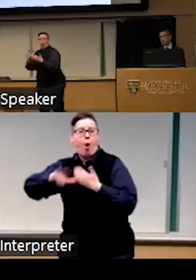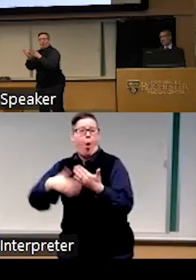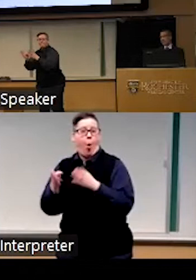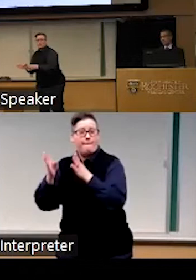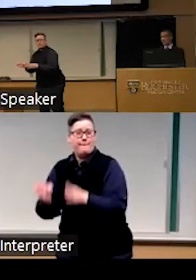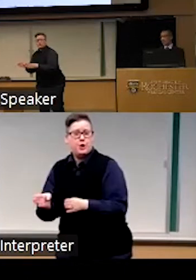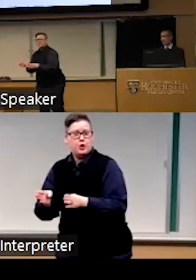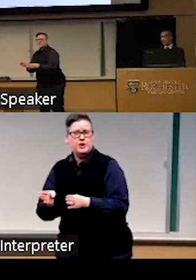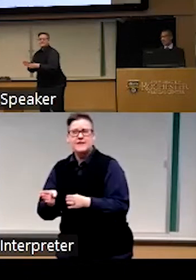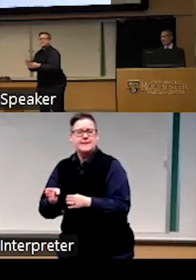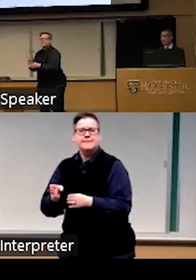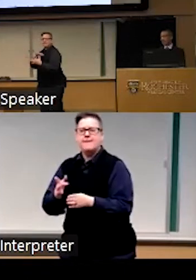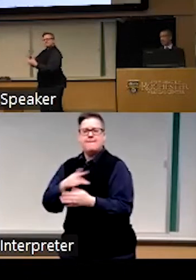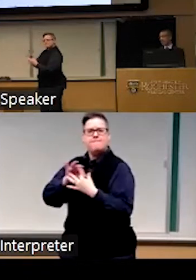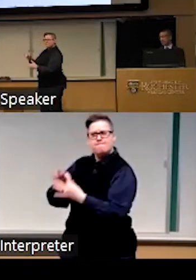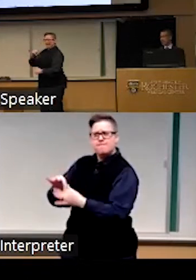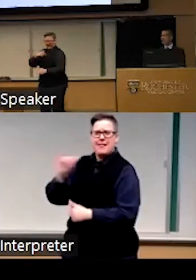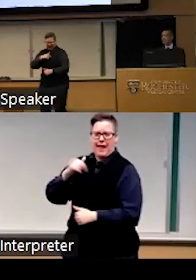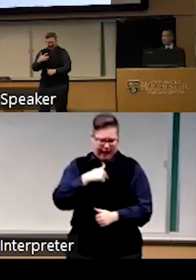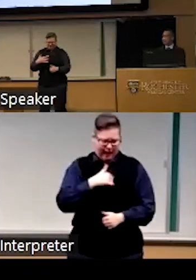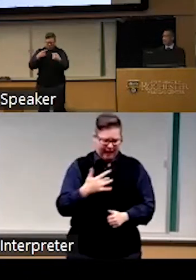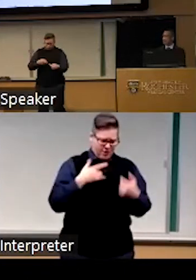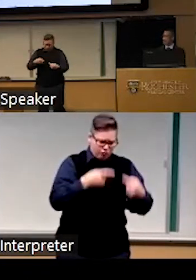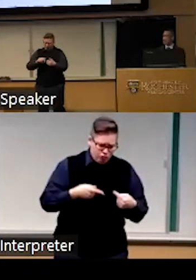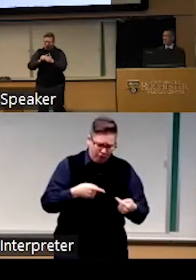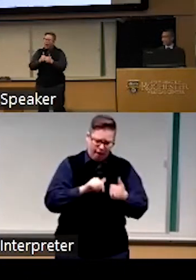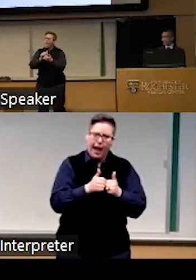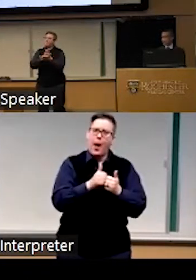um much of the way that I felt the struggles of becoming a psychiatrist